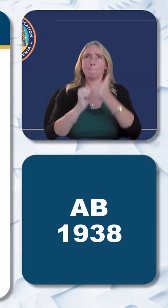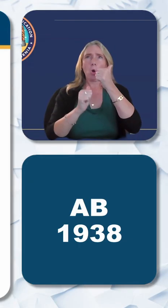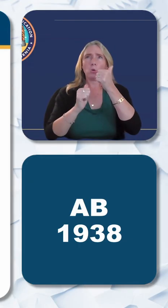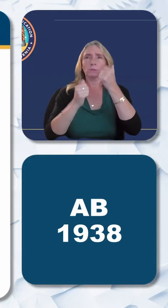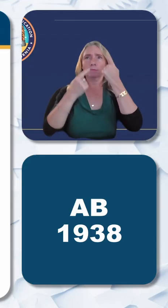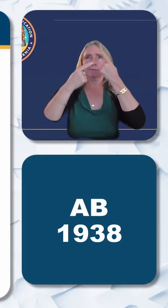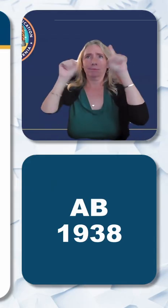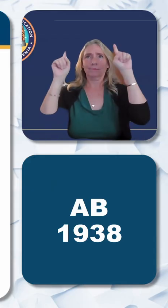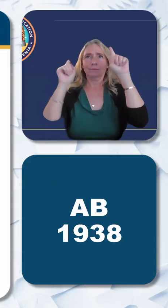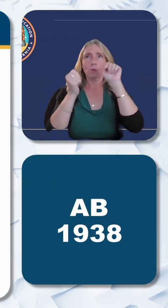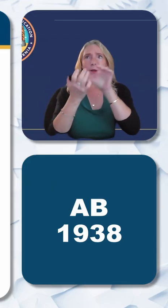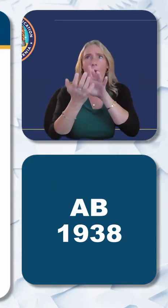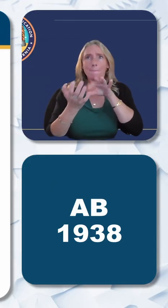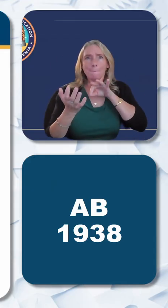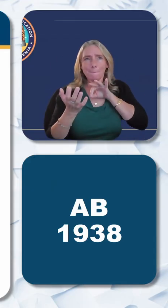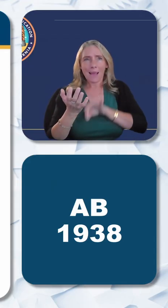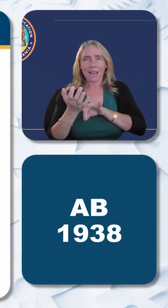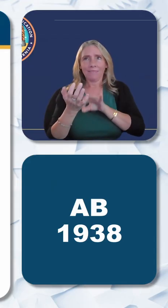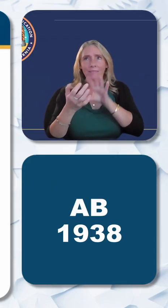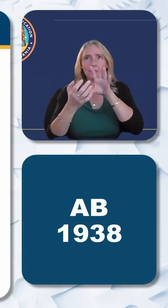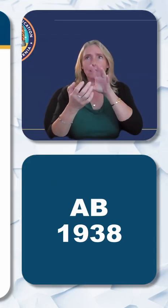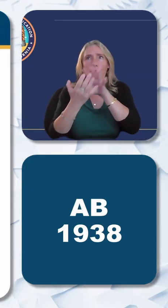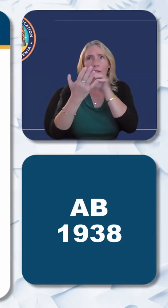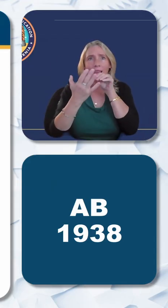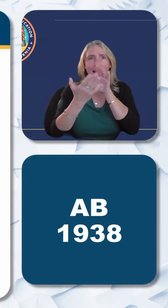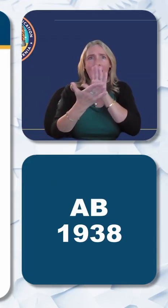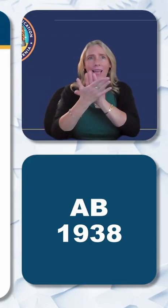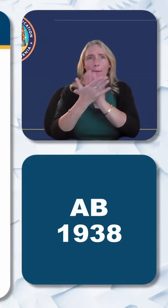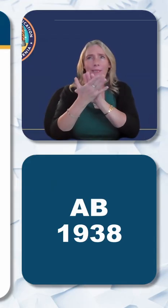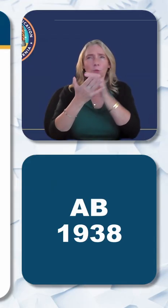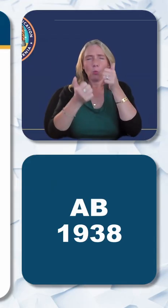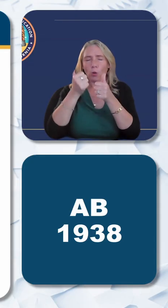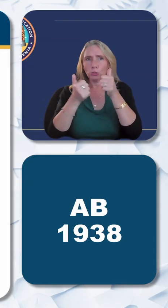it really looks at where that student feels they can accomplish the most